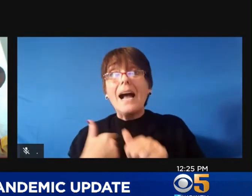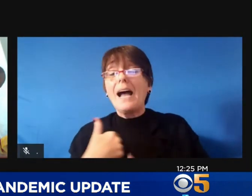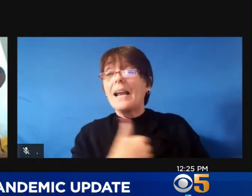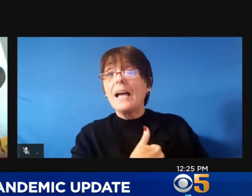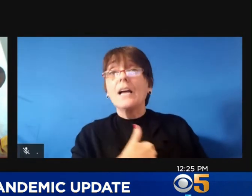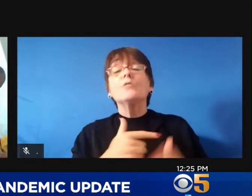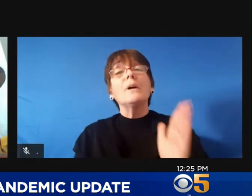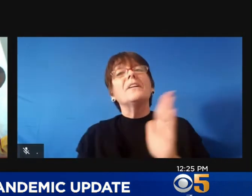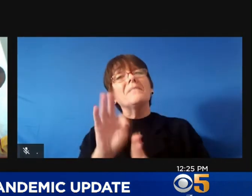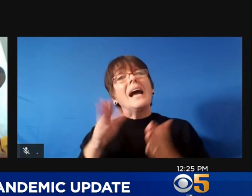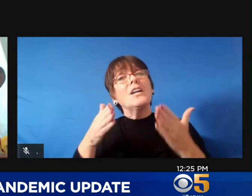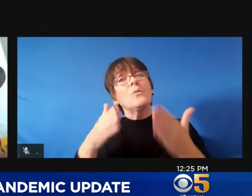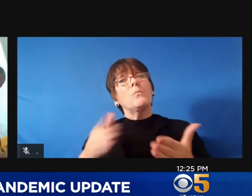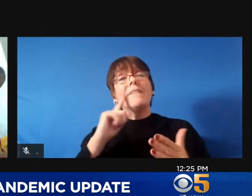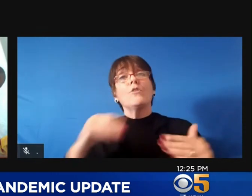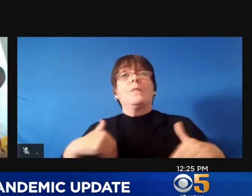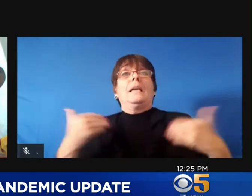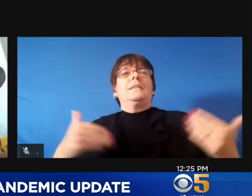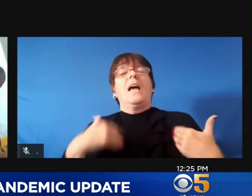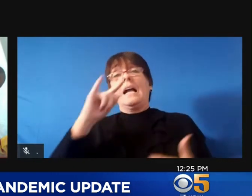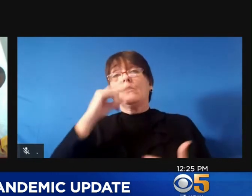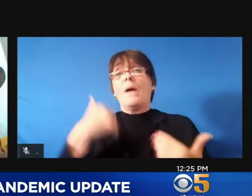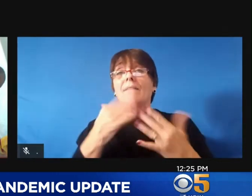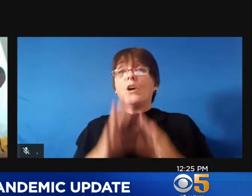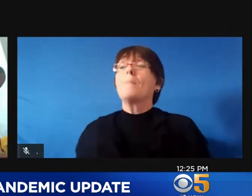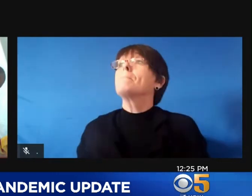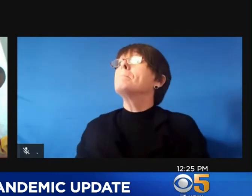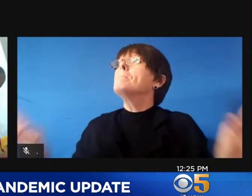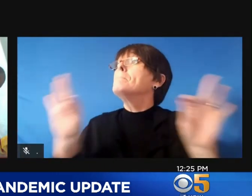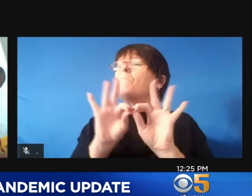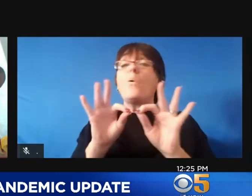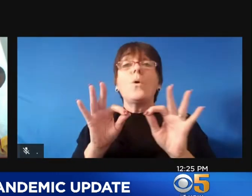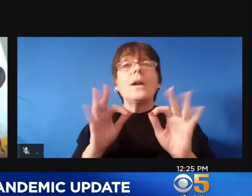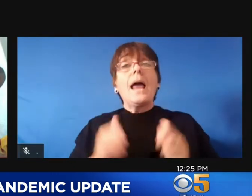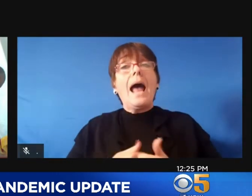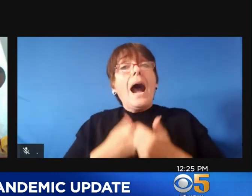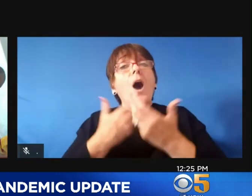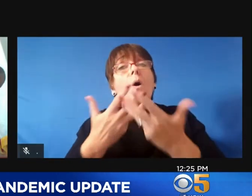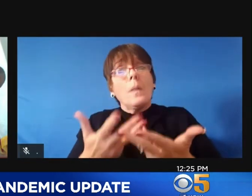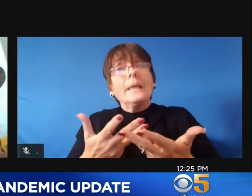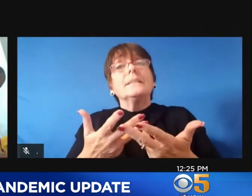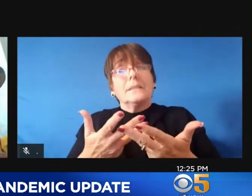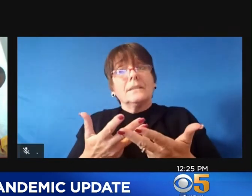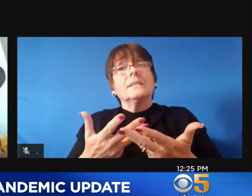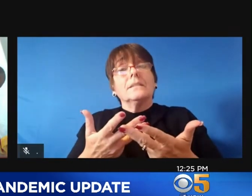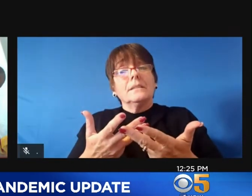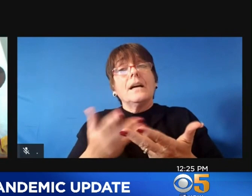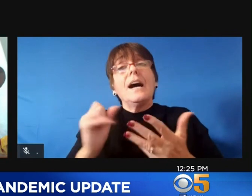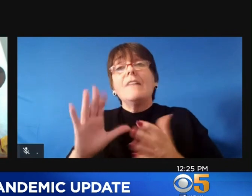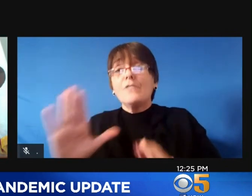WHO ARE CONCERNED AND WANT TO SEE CALIFORNIA GUIDED BY SCIENCE AND DATA. AND FINDING A WAY FOR YOUNG